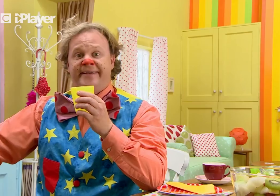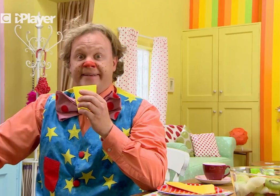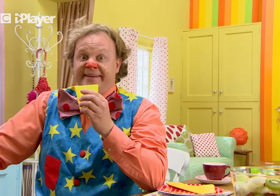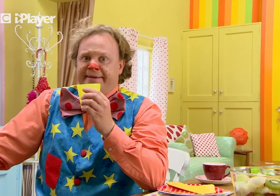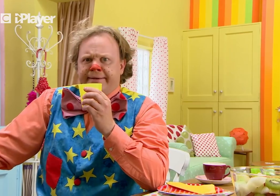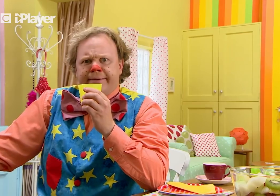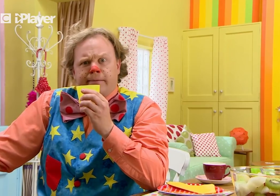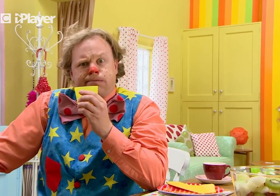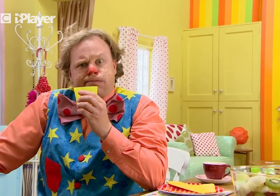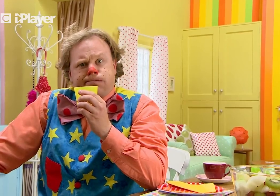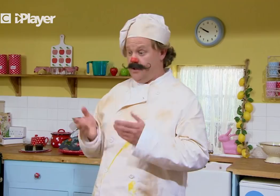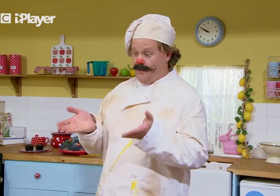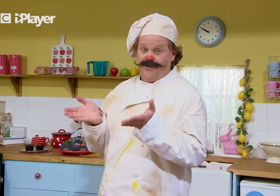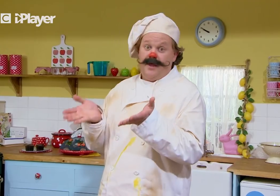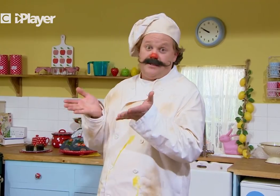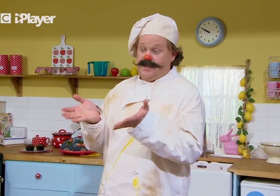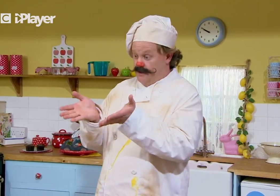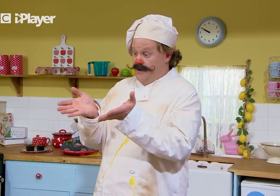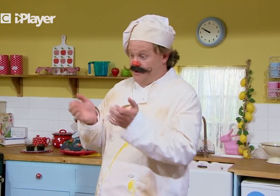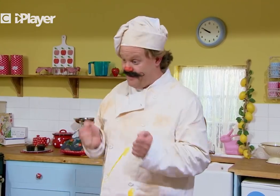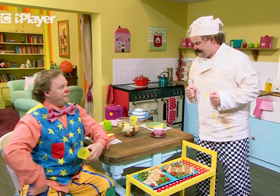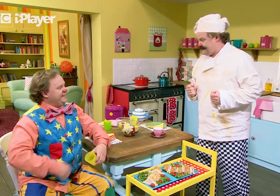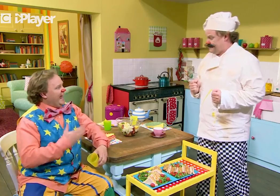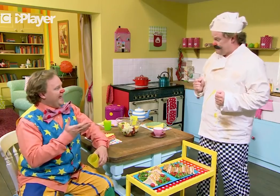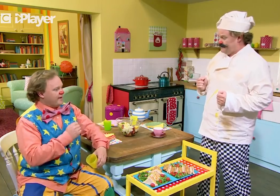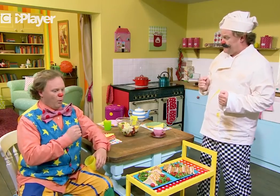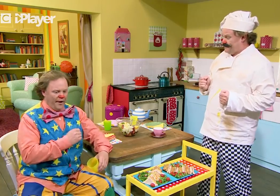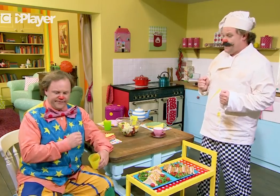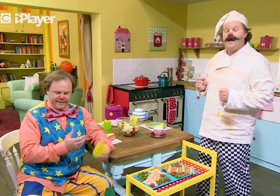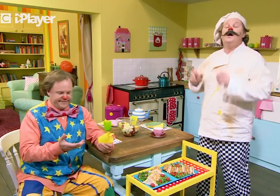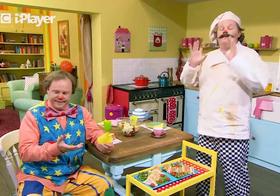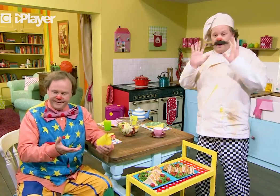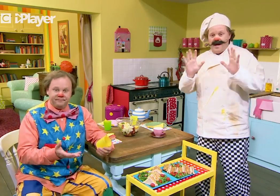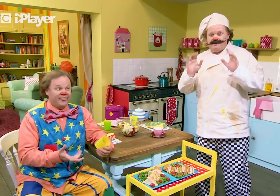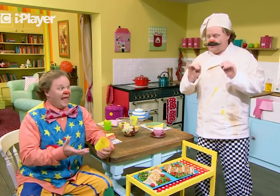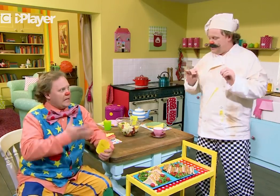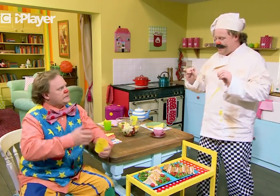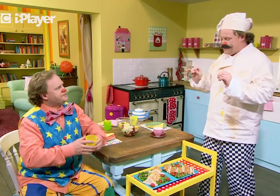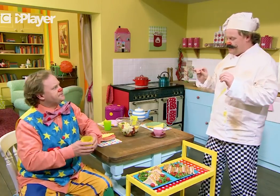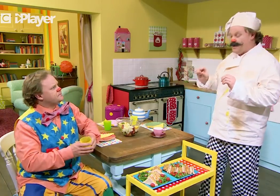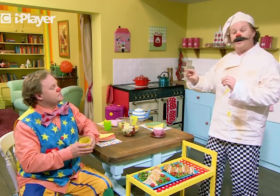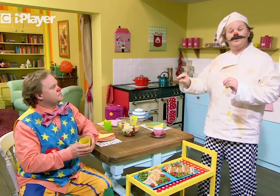mr dumbley you were thirsty no well yes i was but perhaps you would like to uh